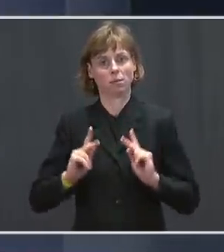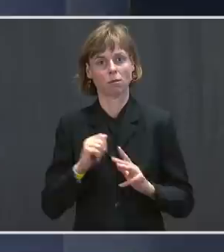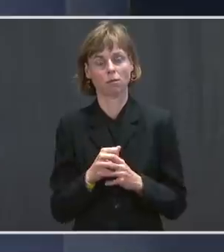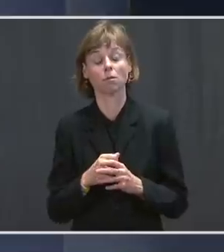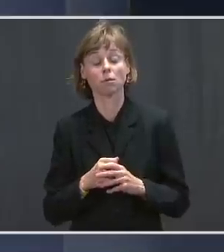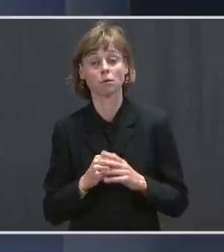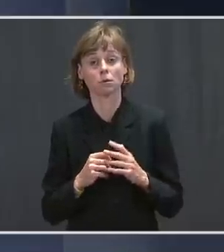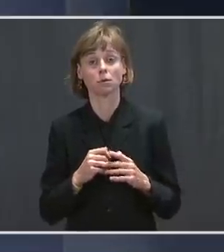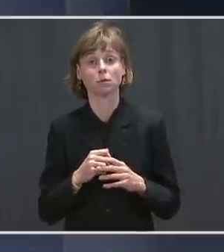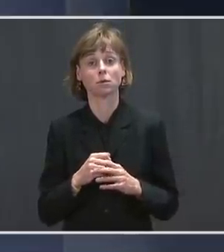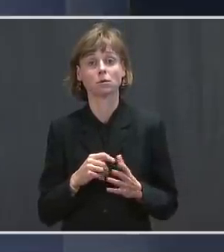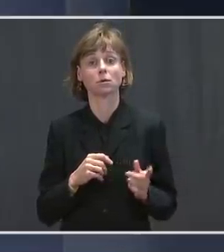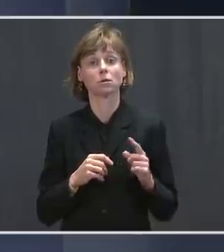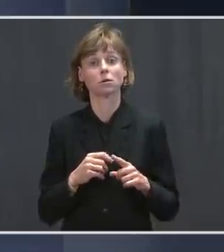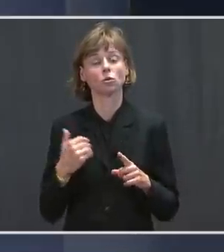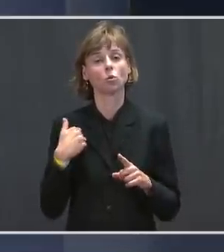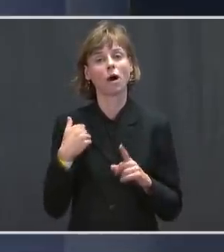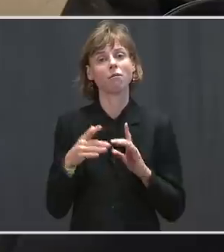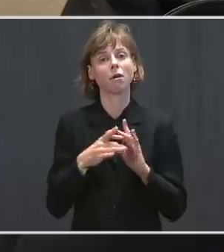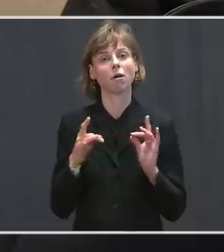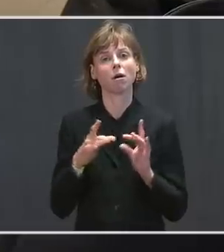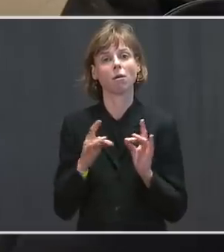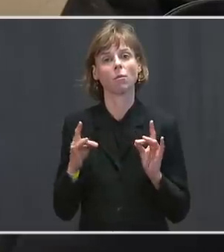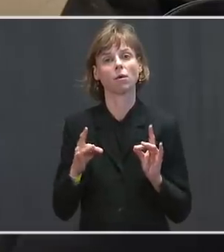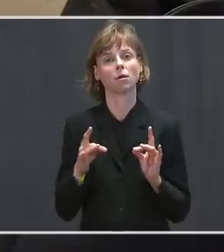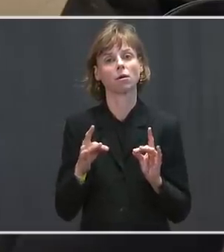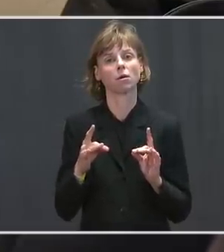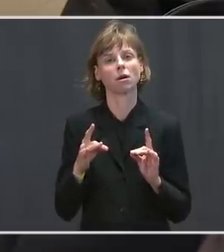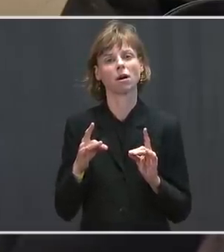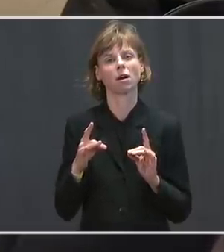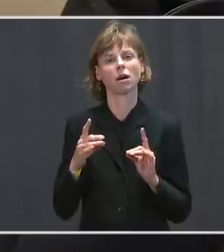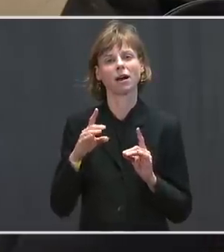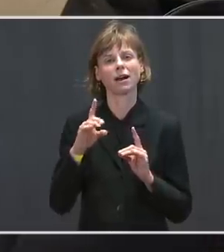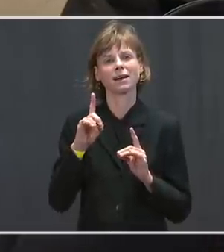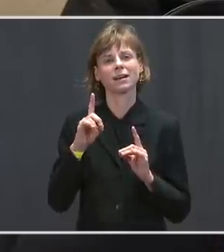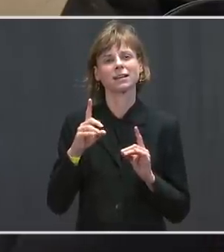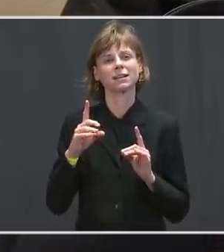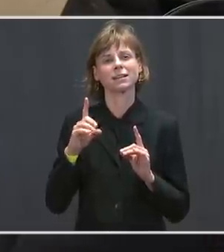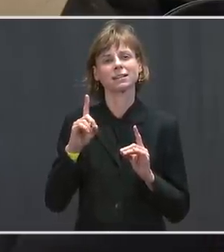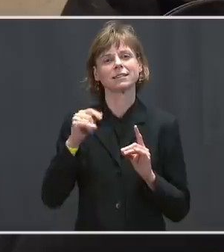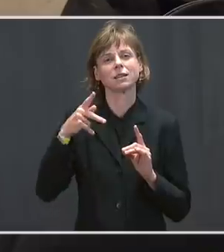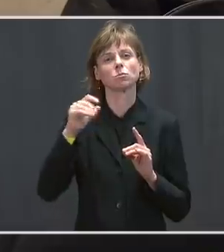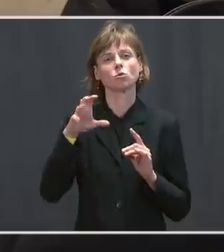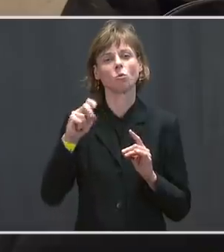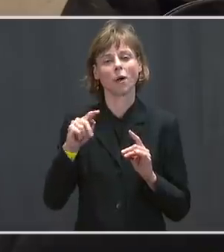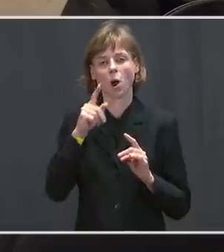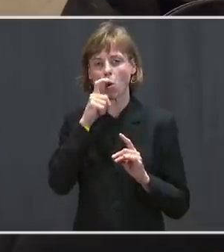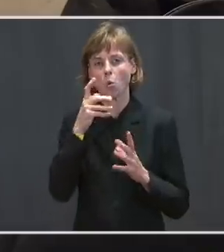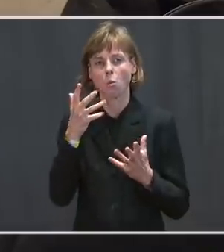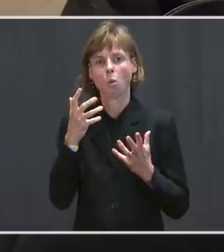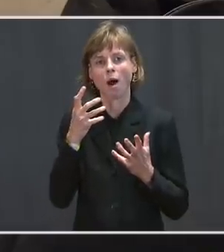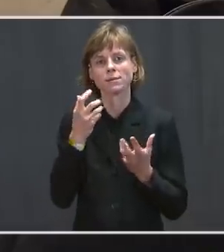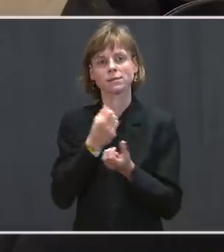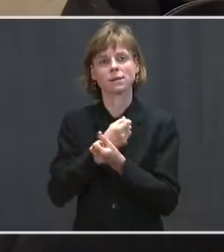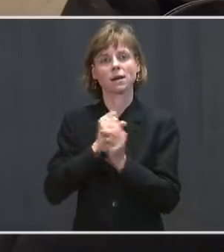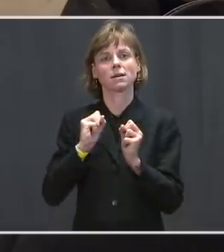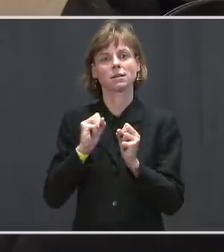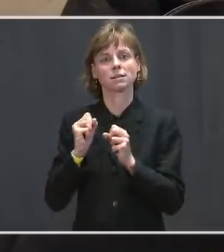The Press: Do you have a comment on the Burmese diplomat, , who is seeking asylum because, and I quote, "I cannot accept the illegitimate